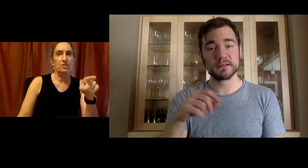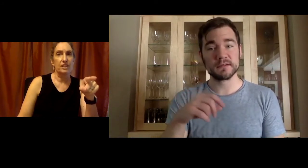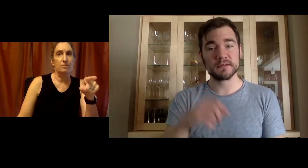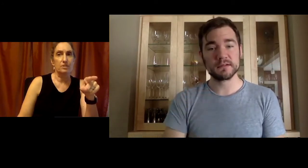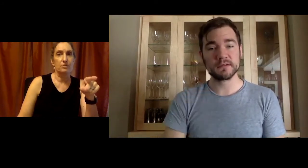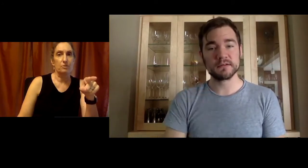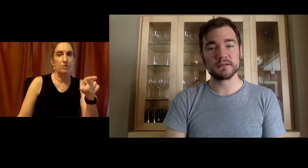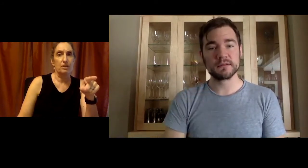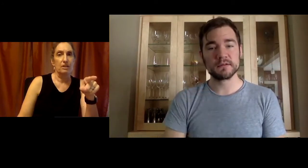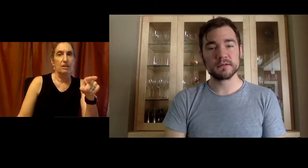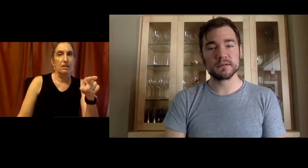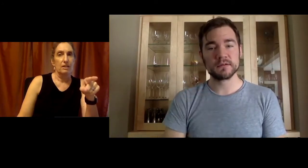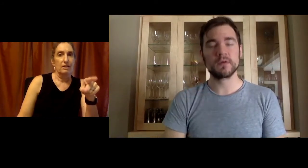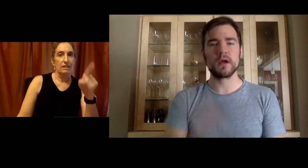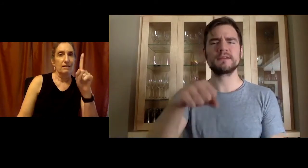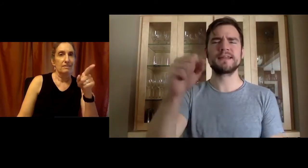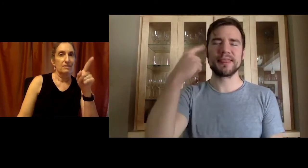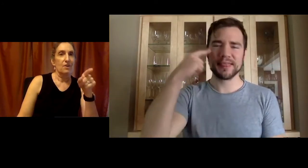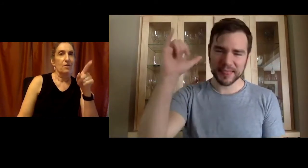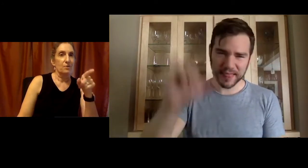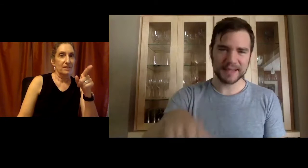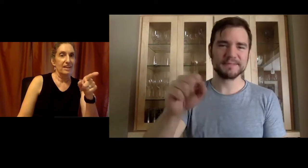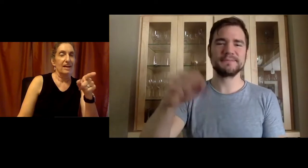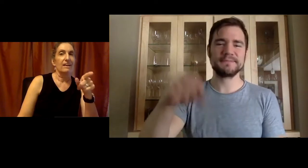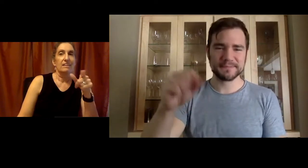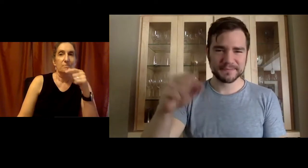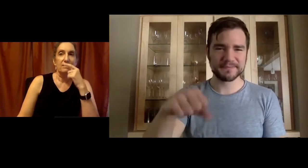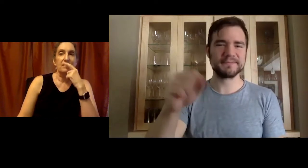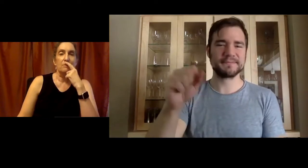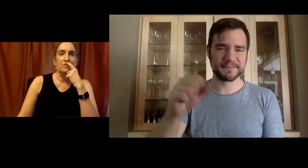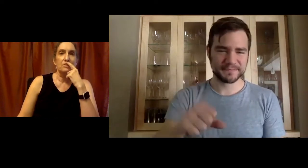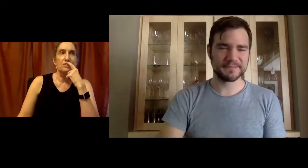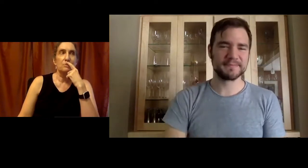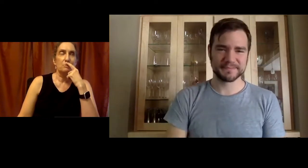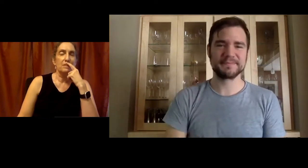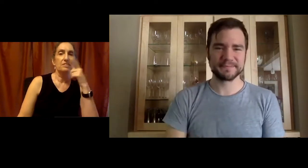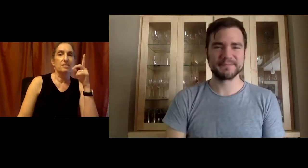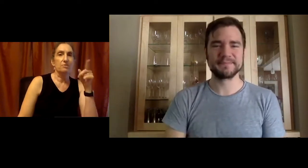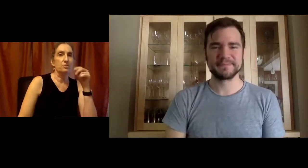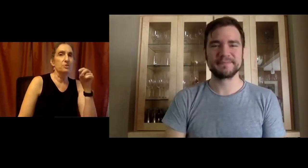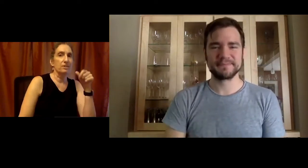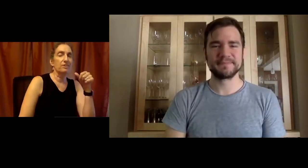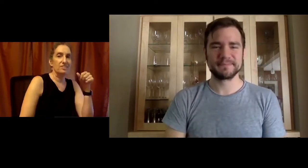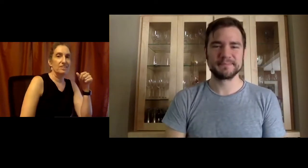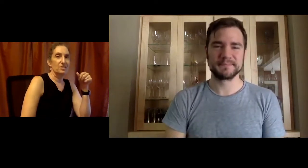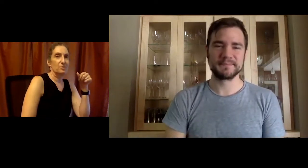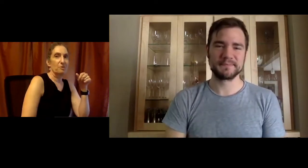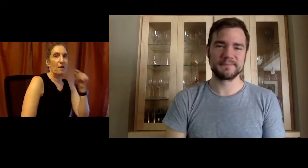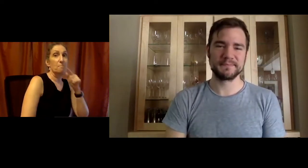when she came to Duluth. So she was with NTD for two years and did a tour with them,